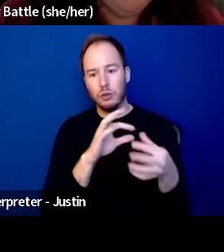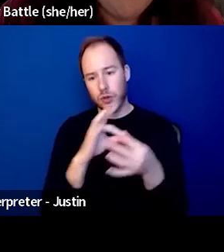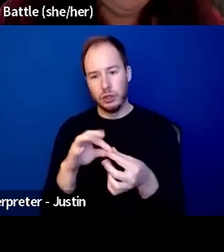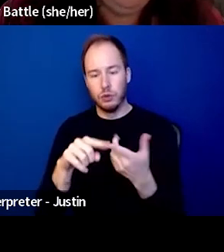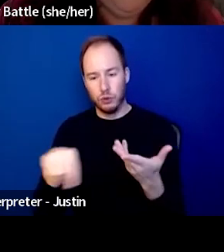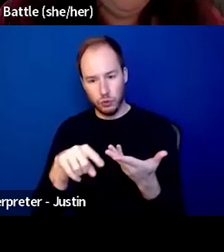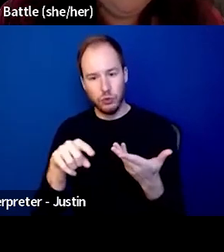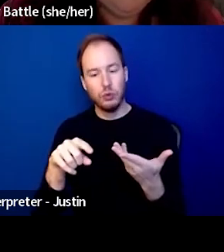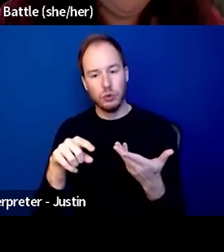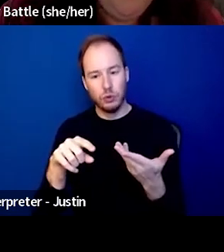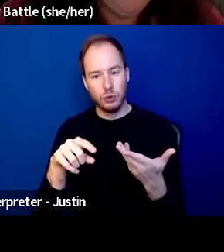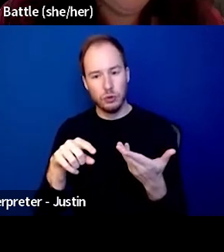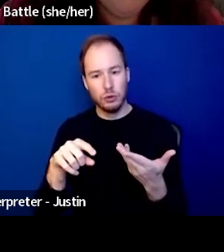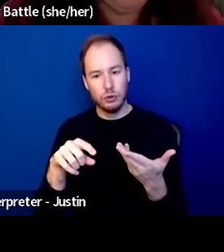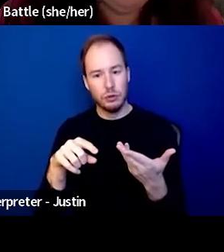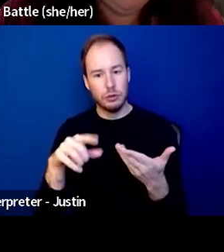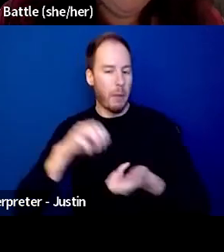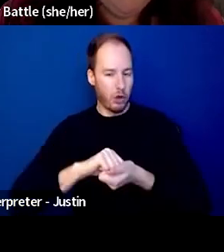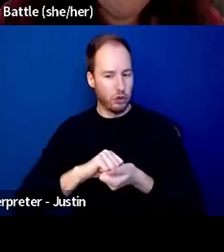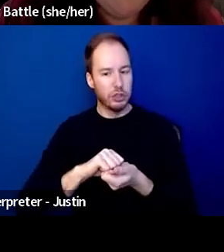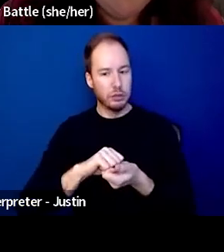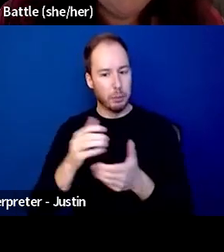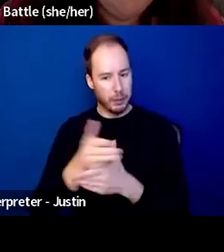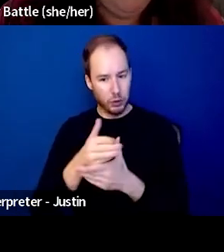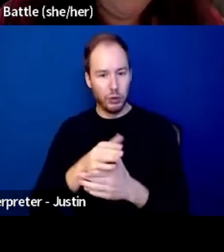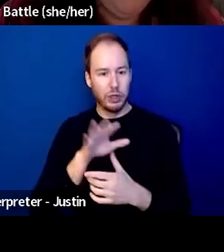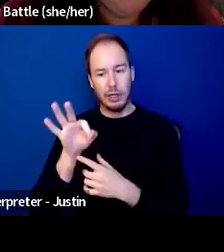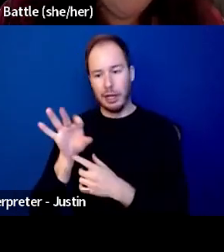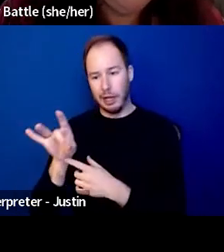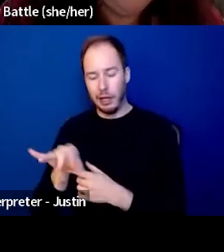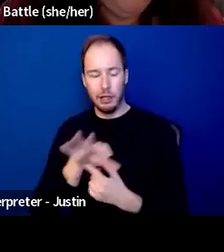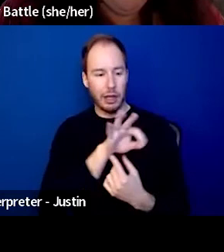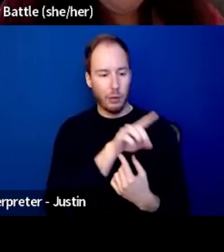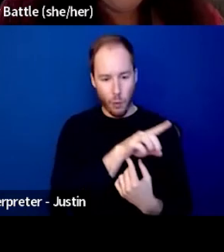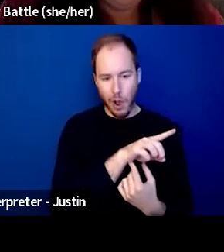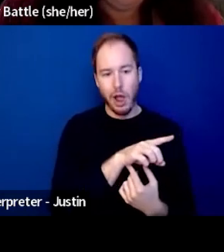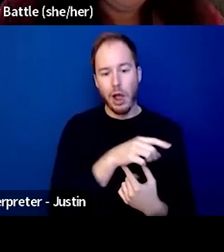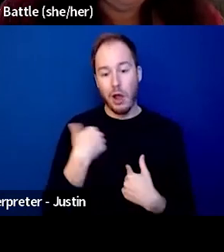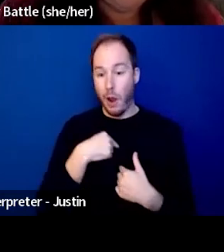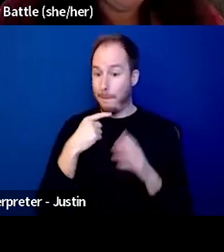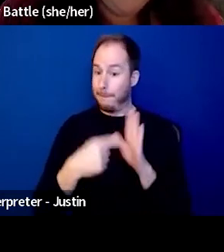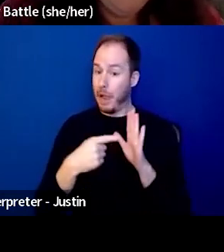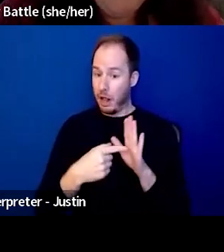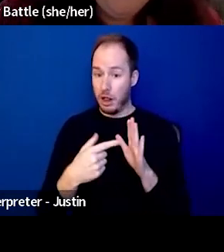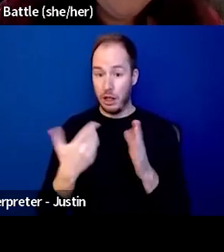working actively on these partnerships between 988 and 911. So our model in Harris County, again,